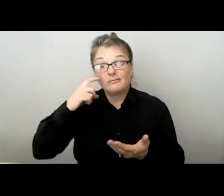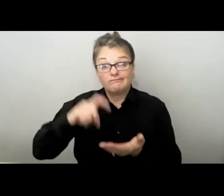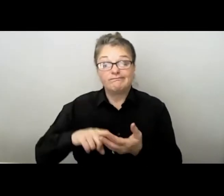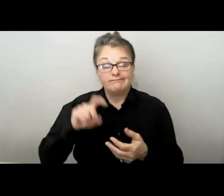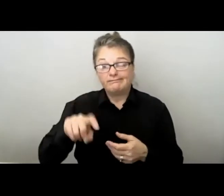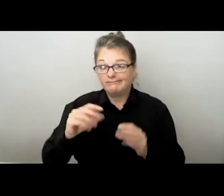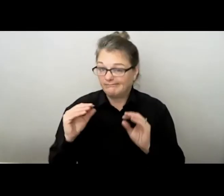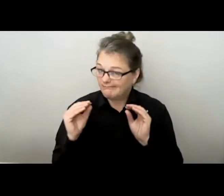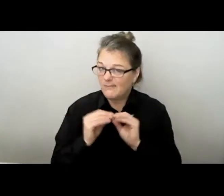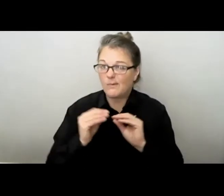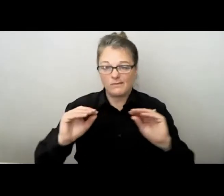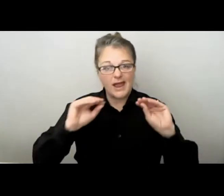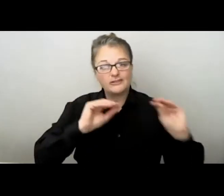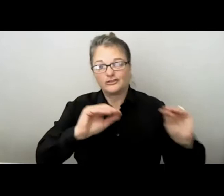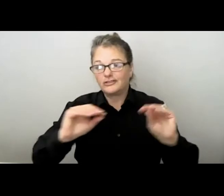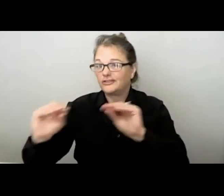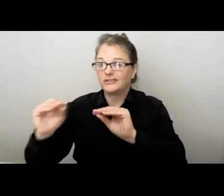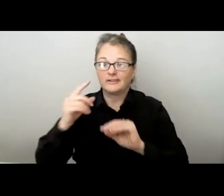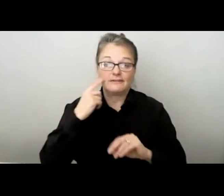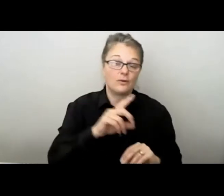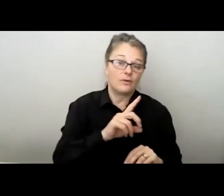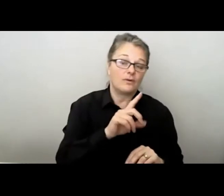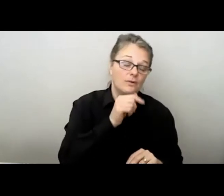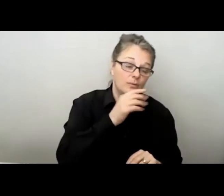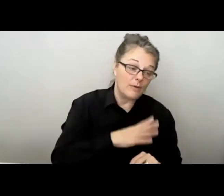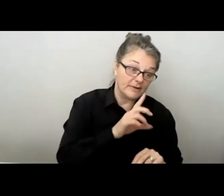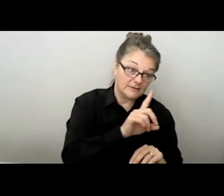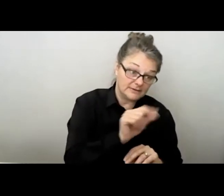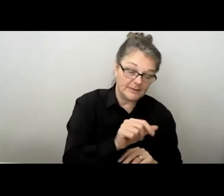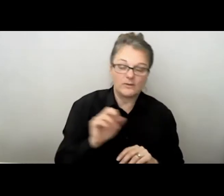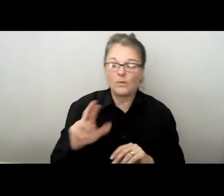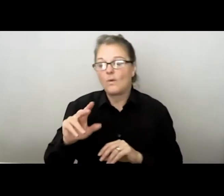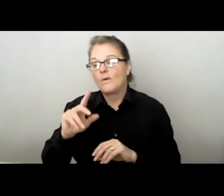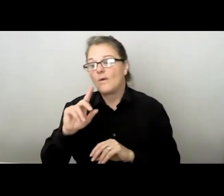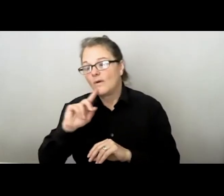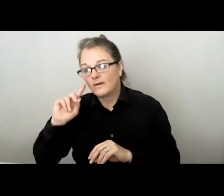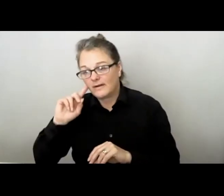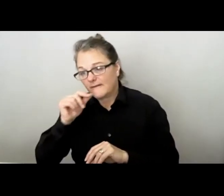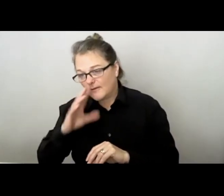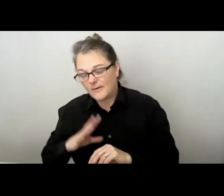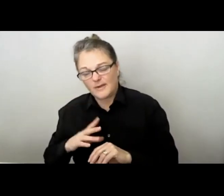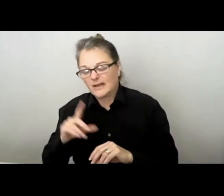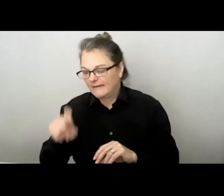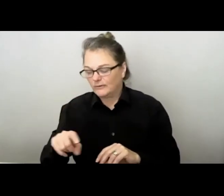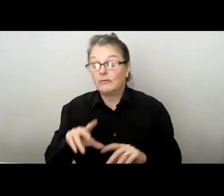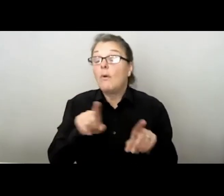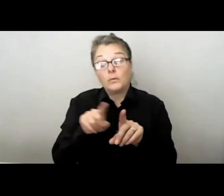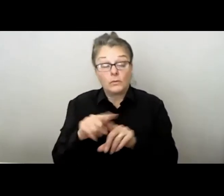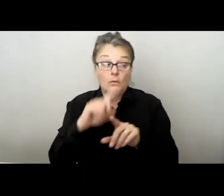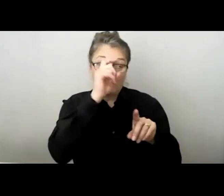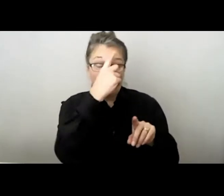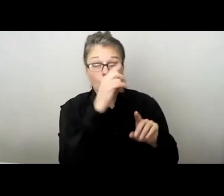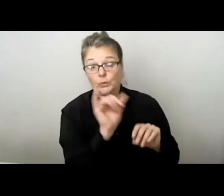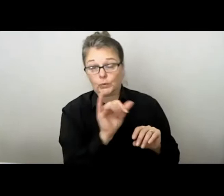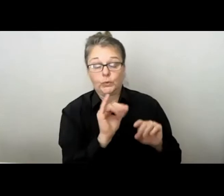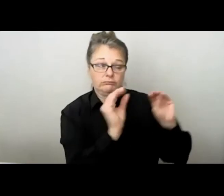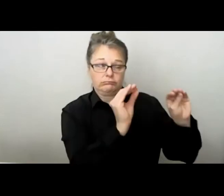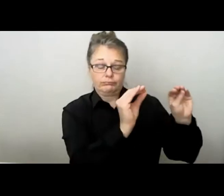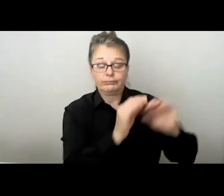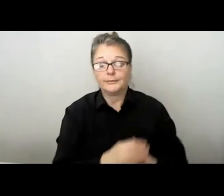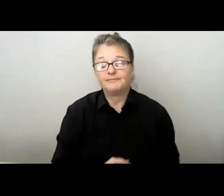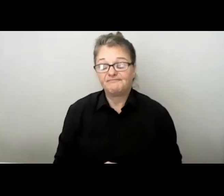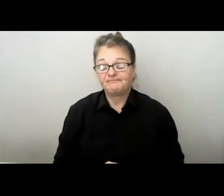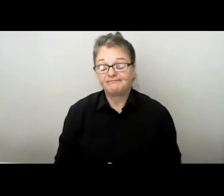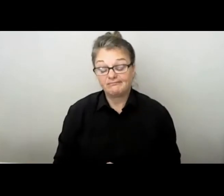AND ALSO EMPLOYERS AND POTENTIAL EMPLOYERS. WE ALSO LEARNED THAT PARTICIPANTS NEED MORE